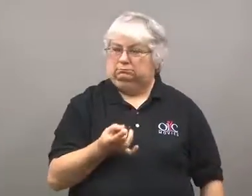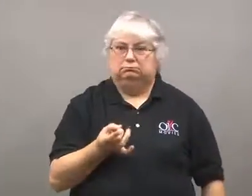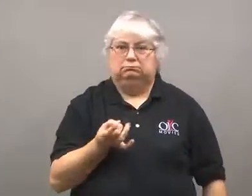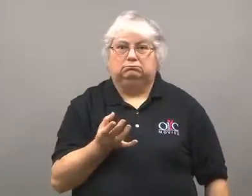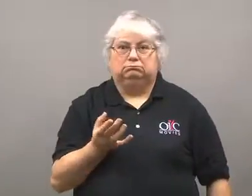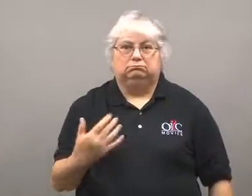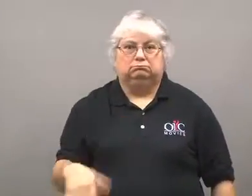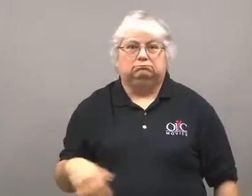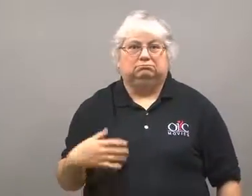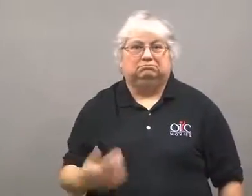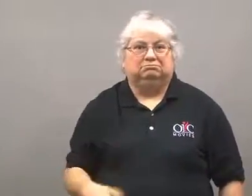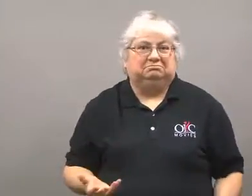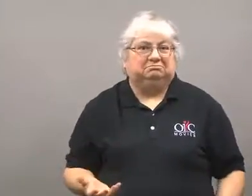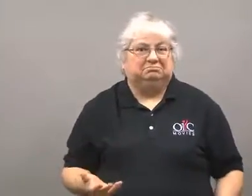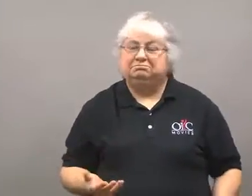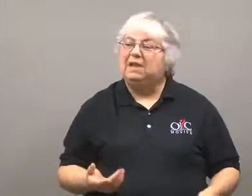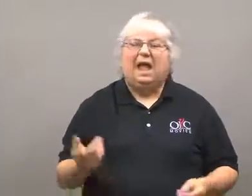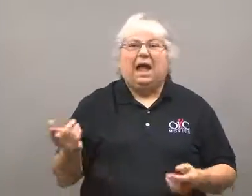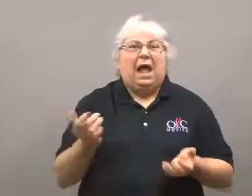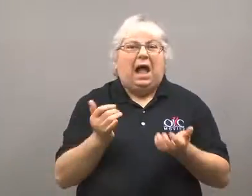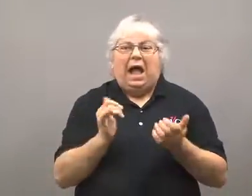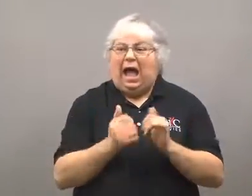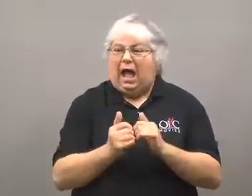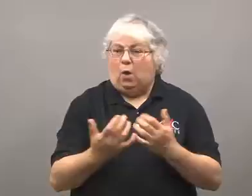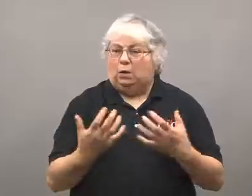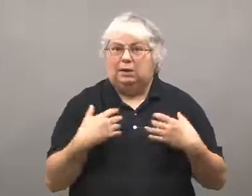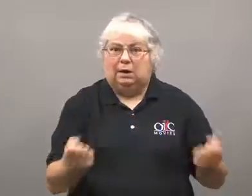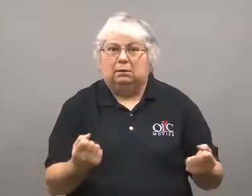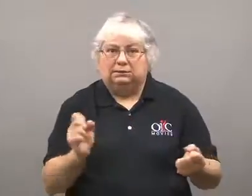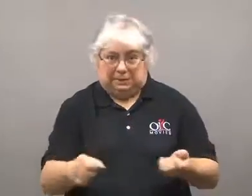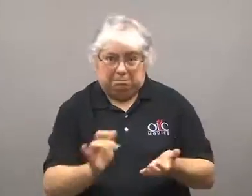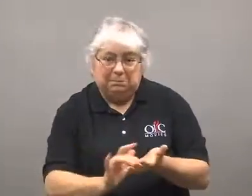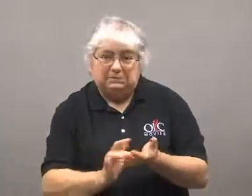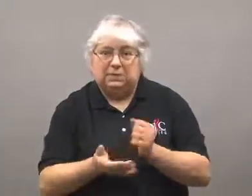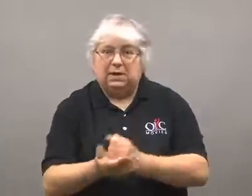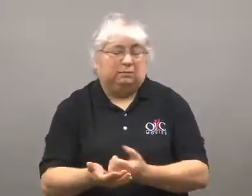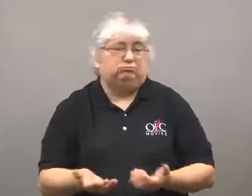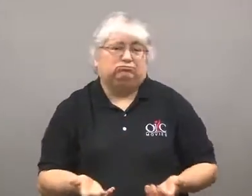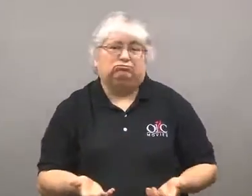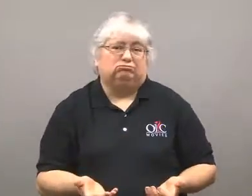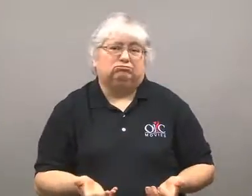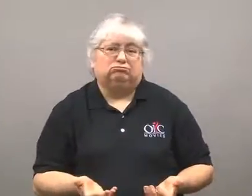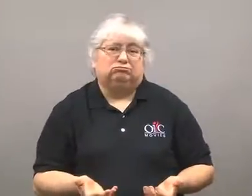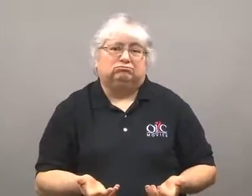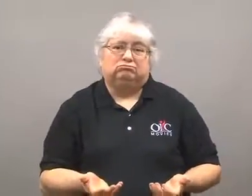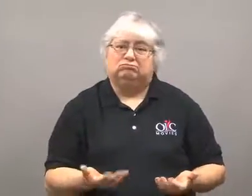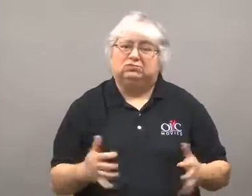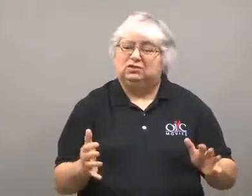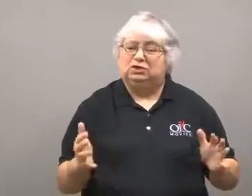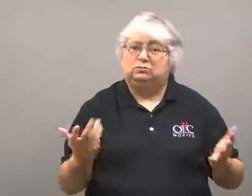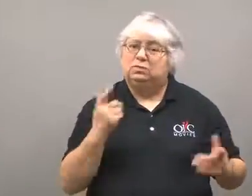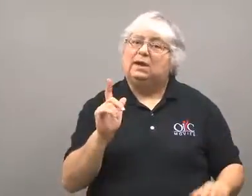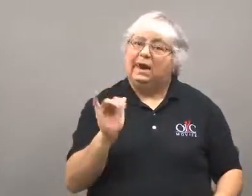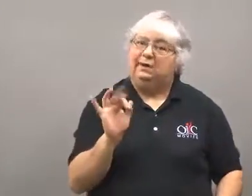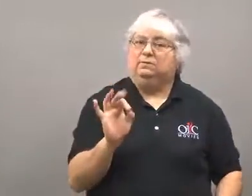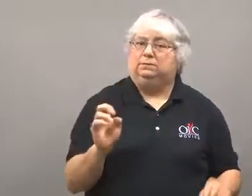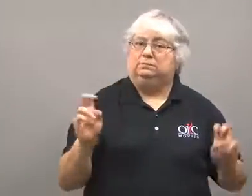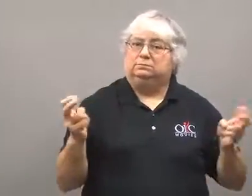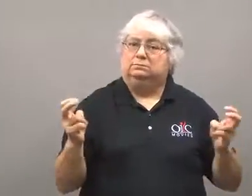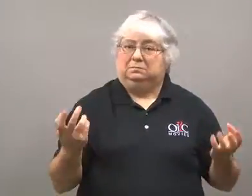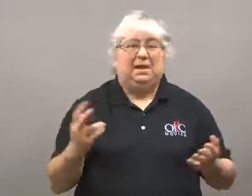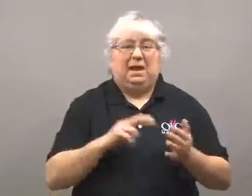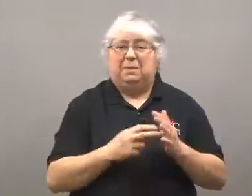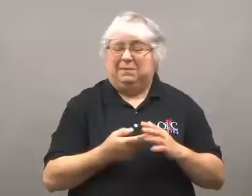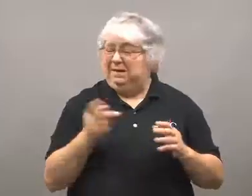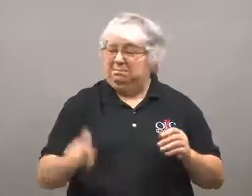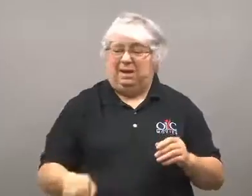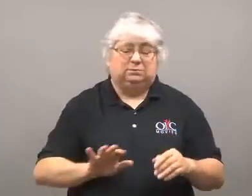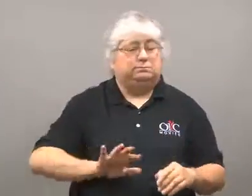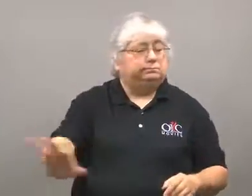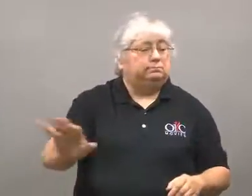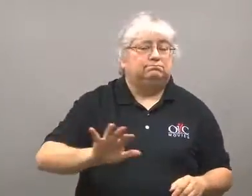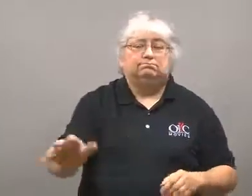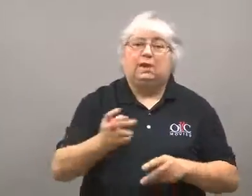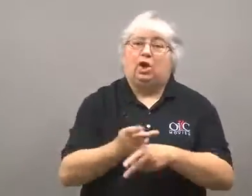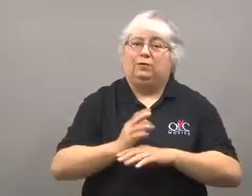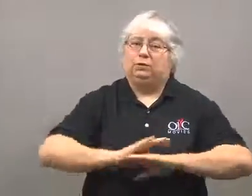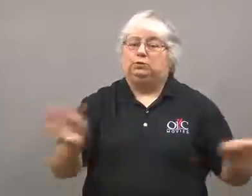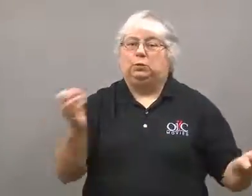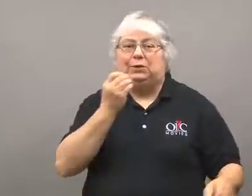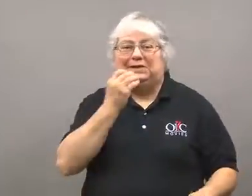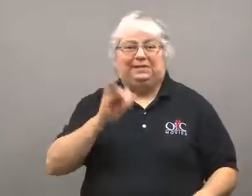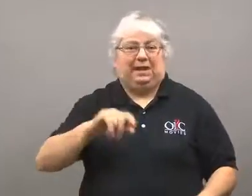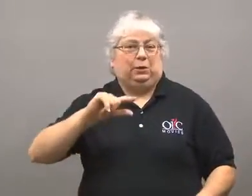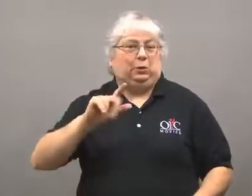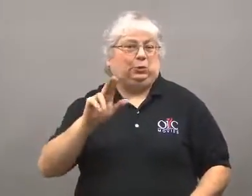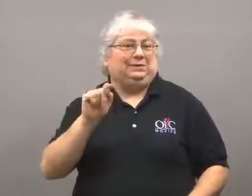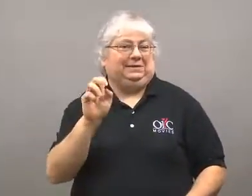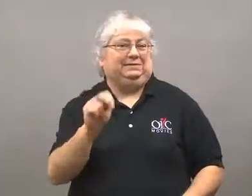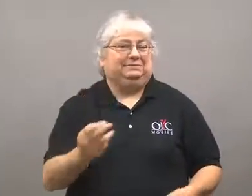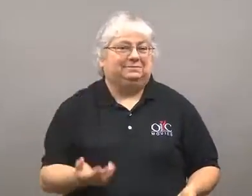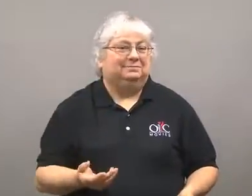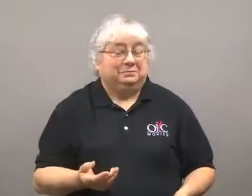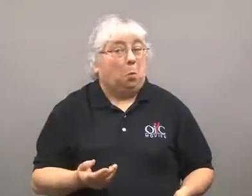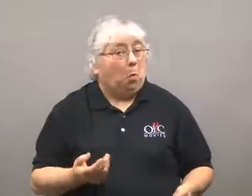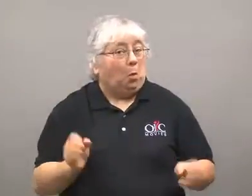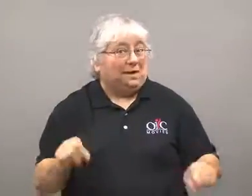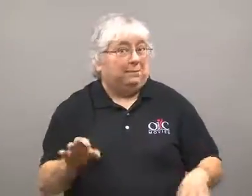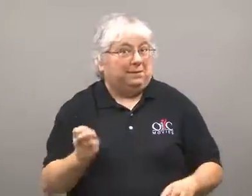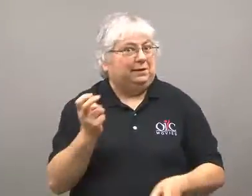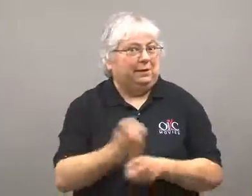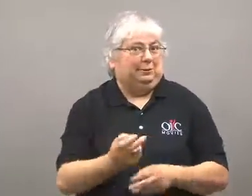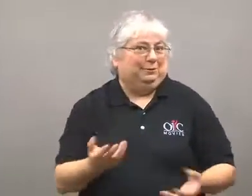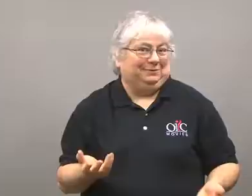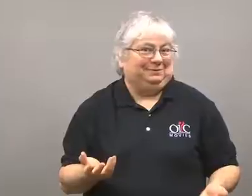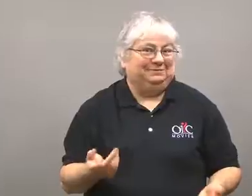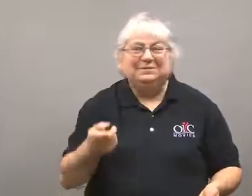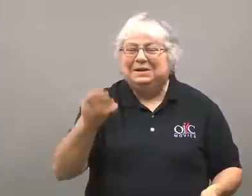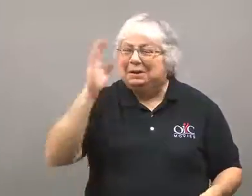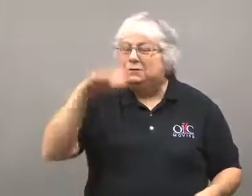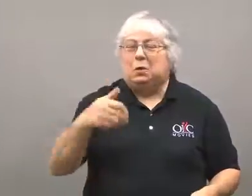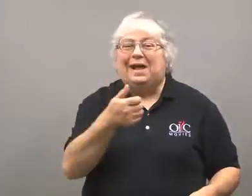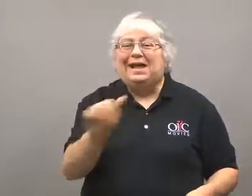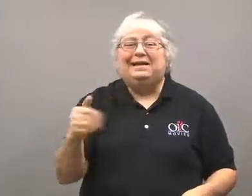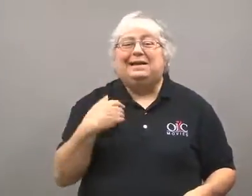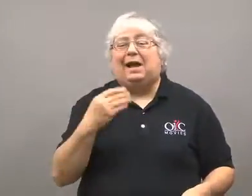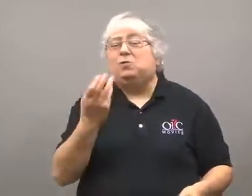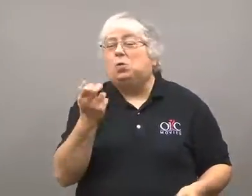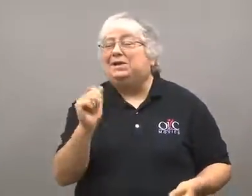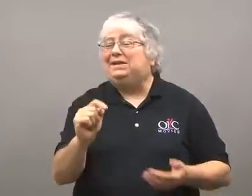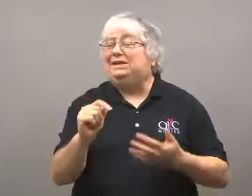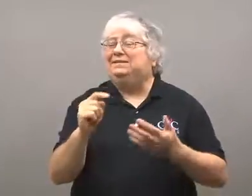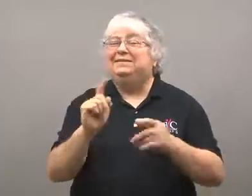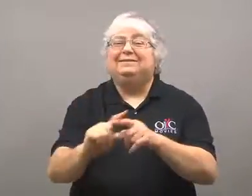There is no cure for it. Gluten has to be avoided for the rest of the person's life.